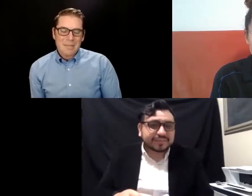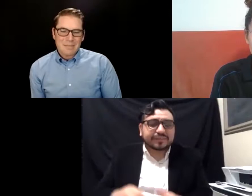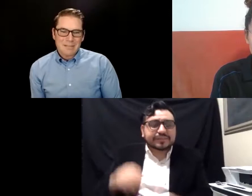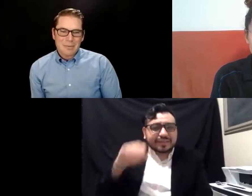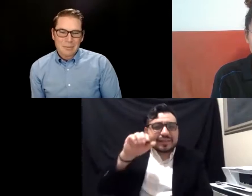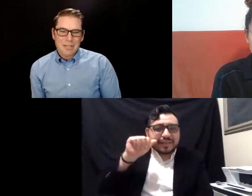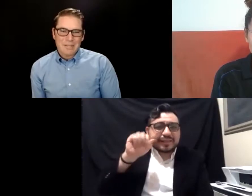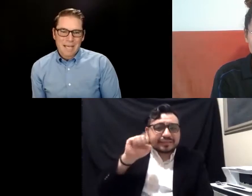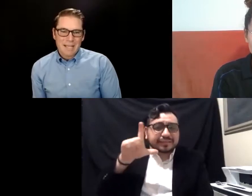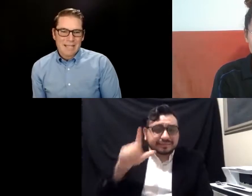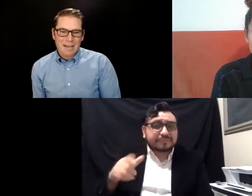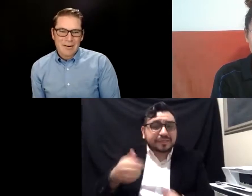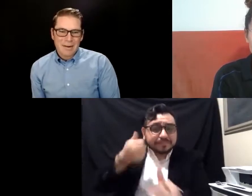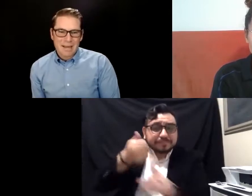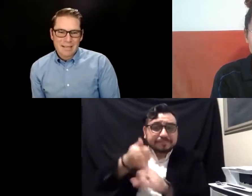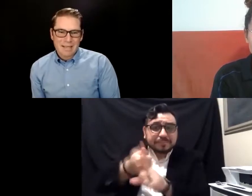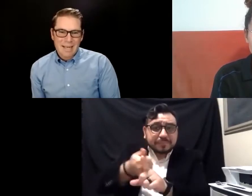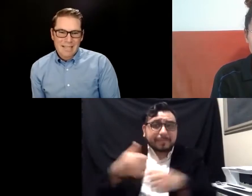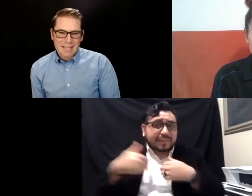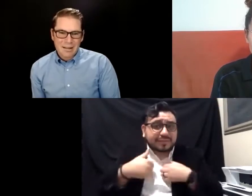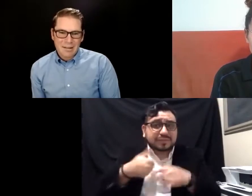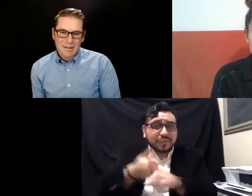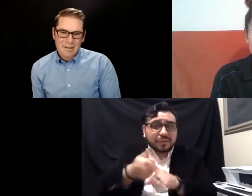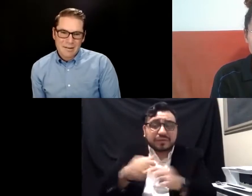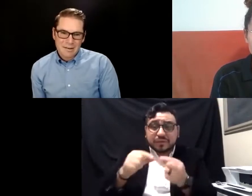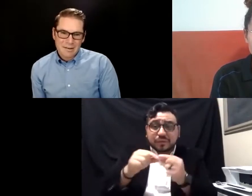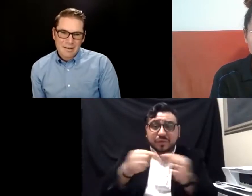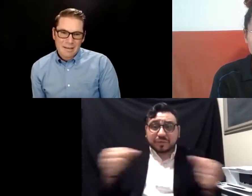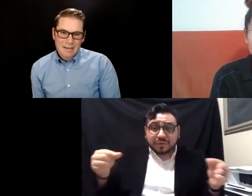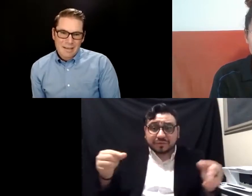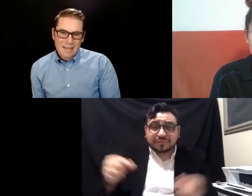Sometimes an interpreter will use that that is not correct in ASL.